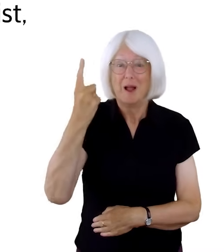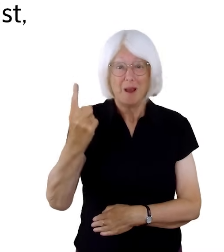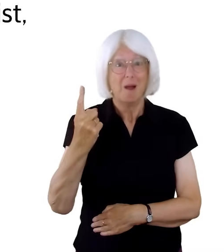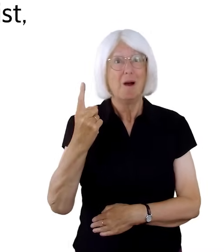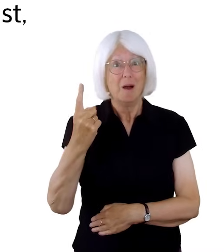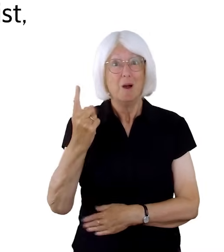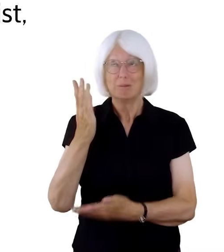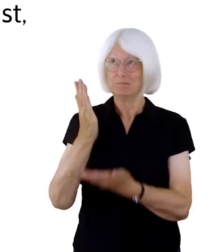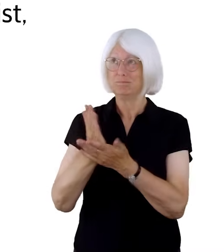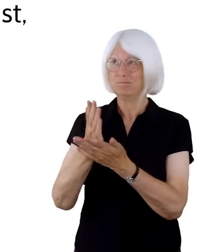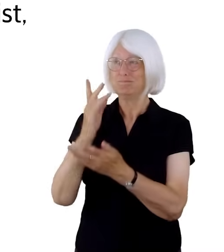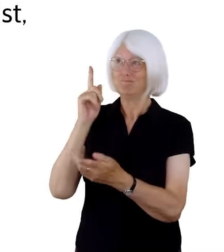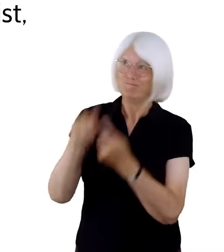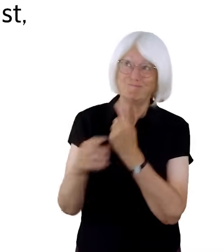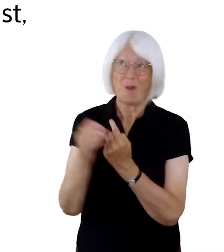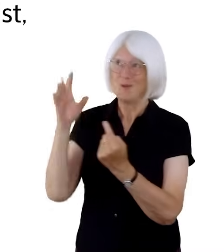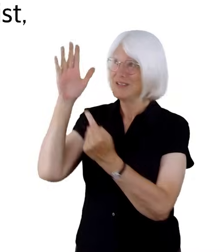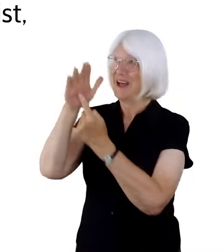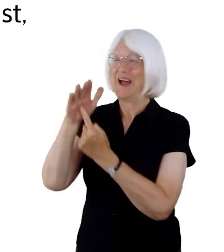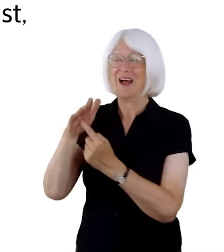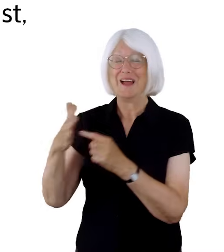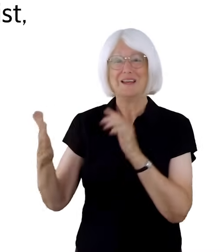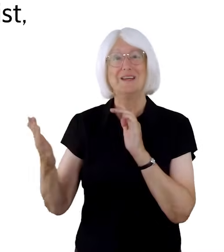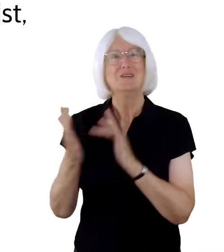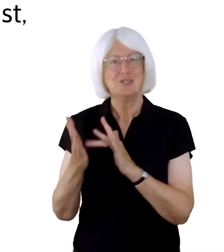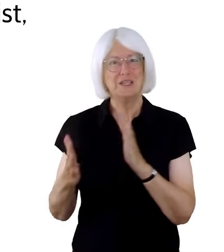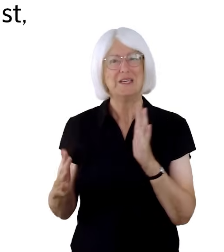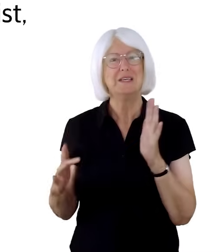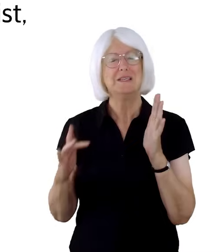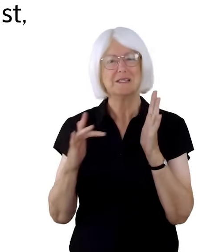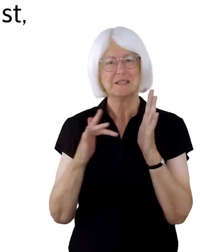You alone are the Most High, Jesus Christ